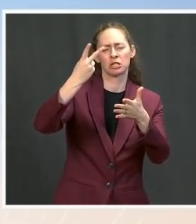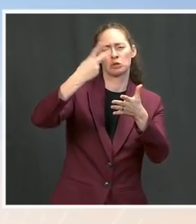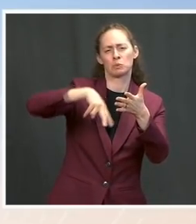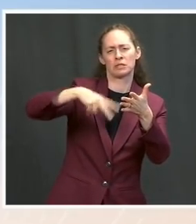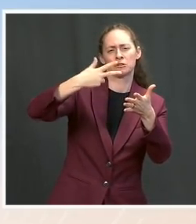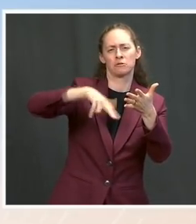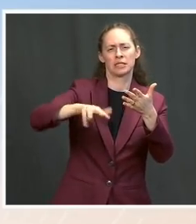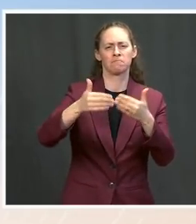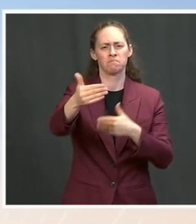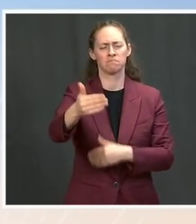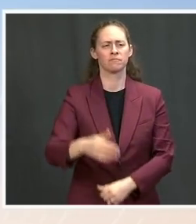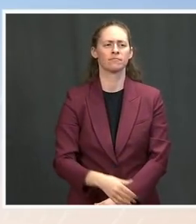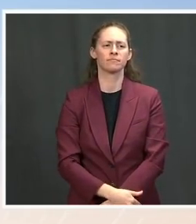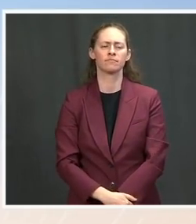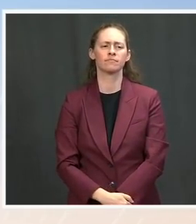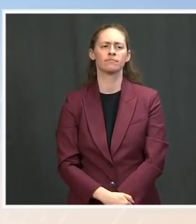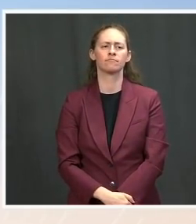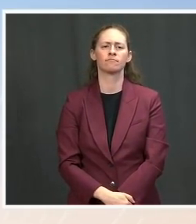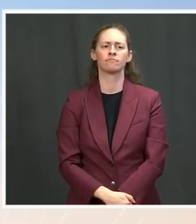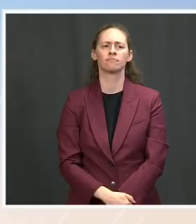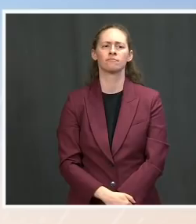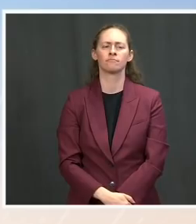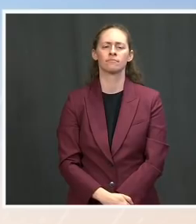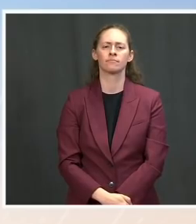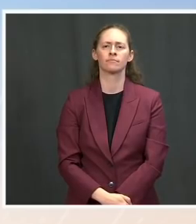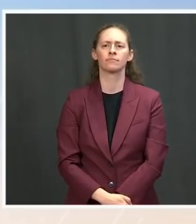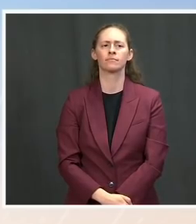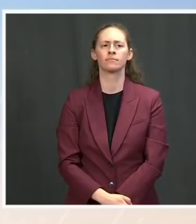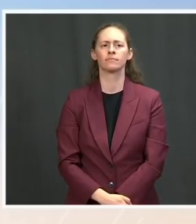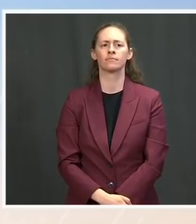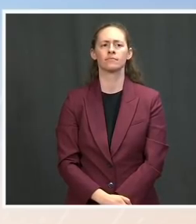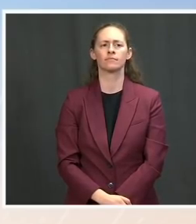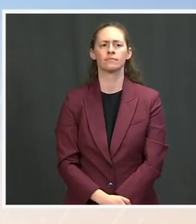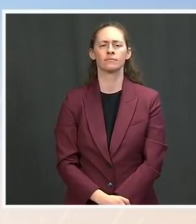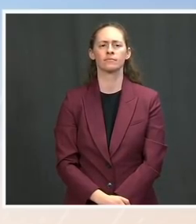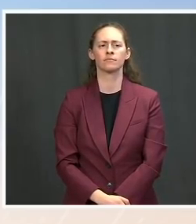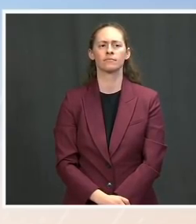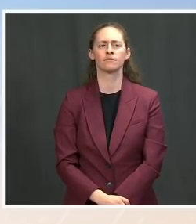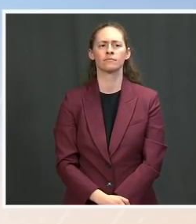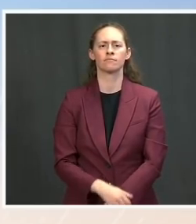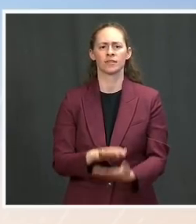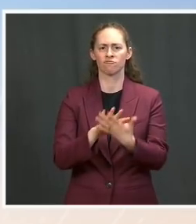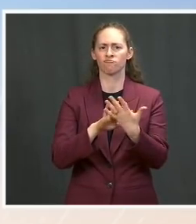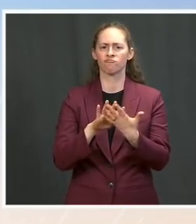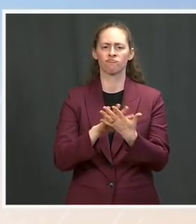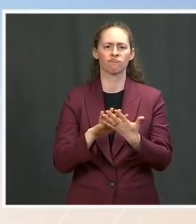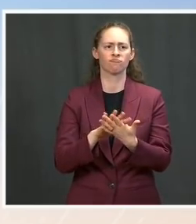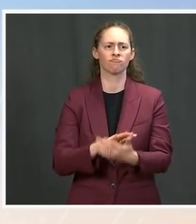The Press: Thank you, Jen. Just about Secretary Blinken's comments yesterday about Russia at the G7.